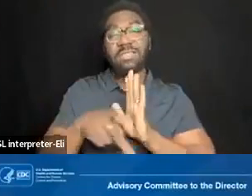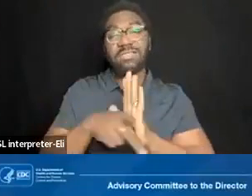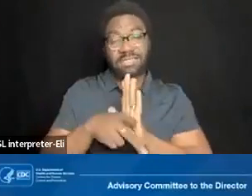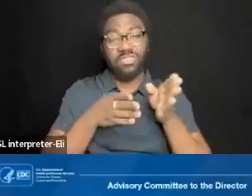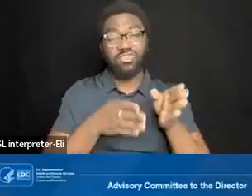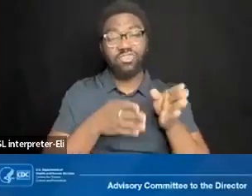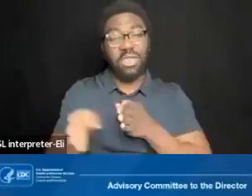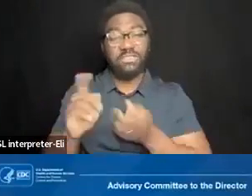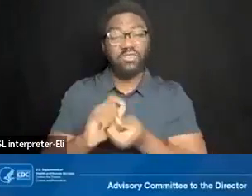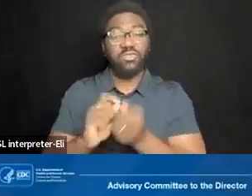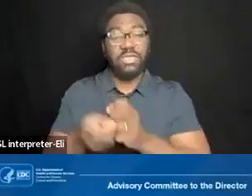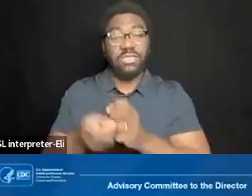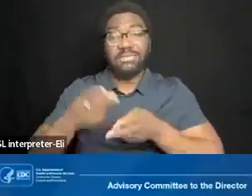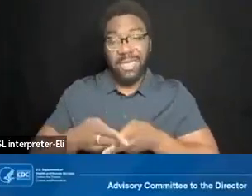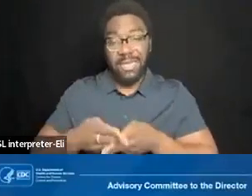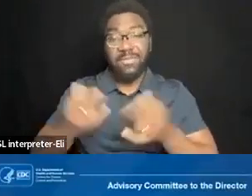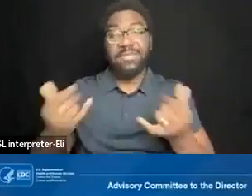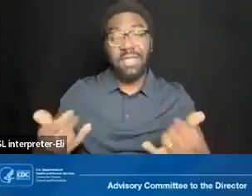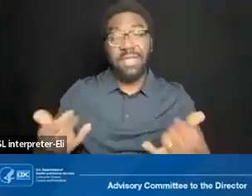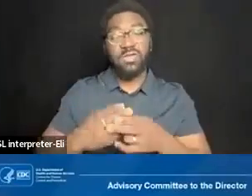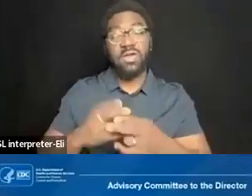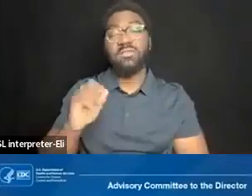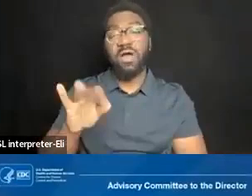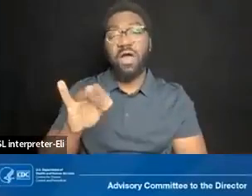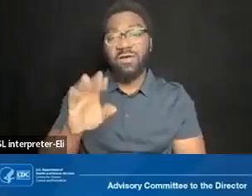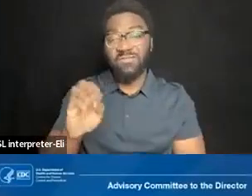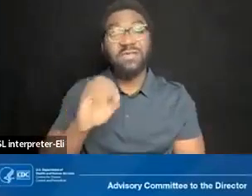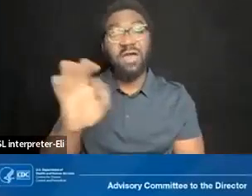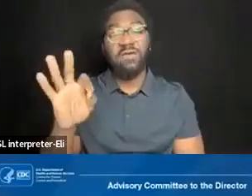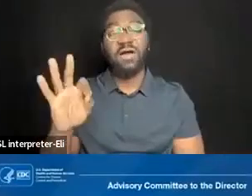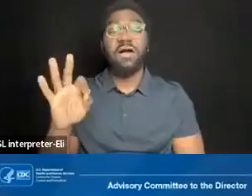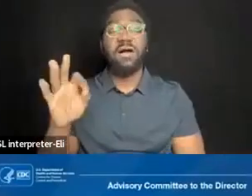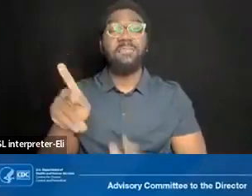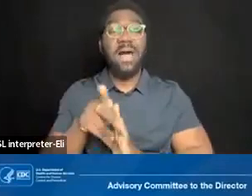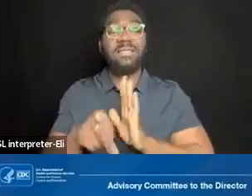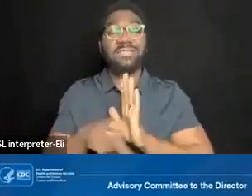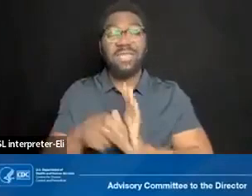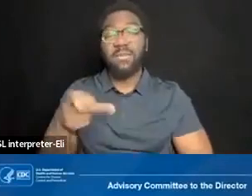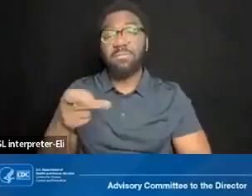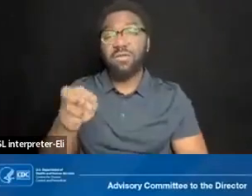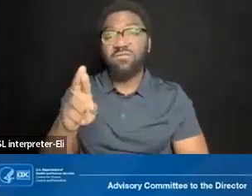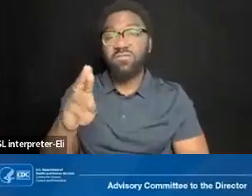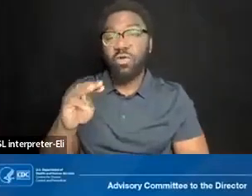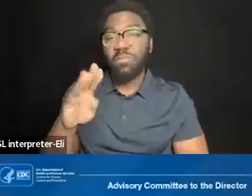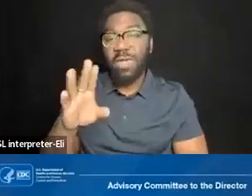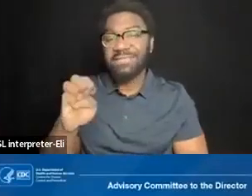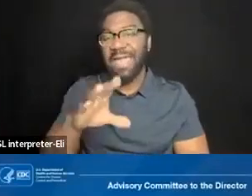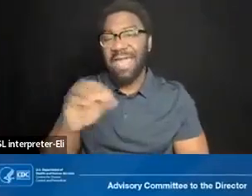This will now be the office of policy performance and evaluation, still reporting into the office of the director,